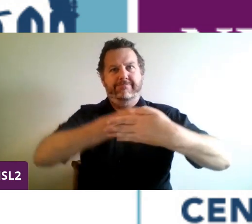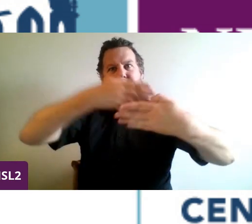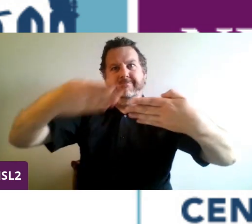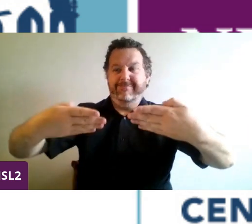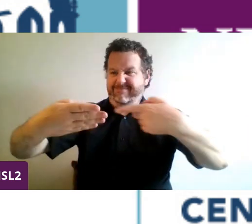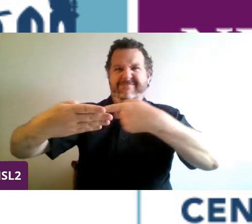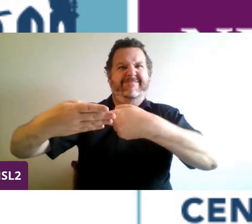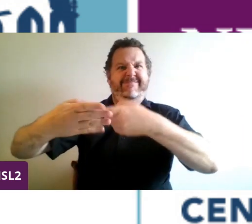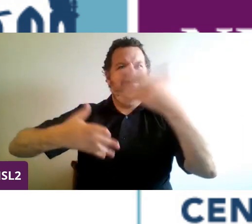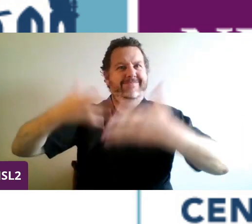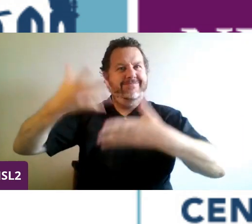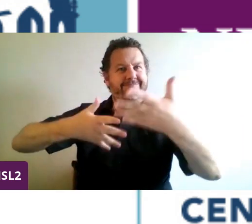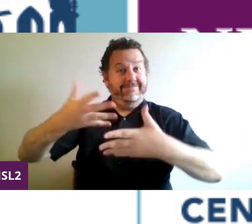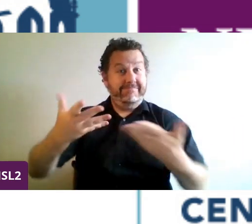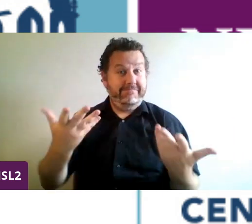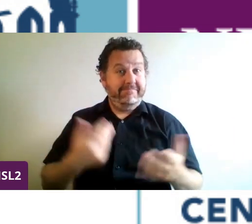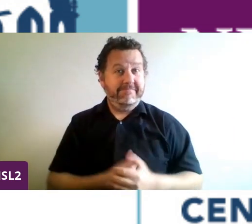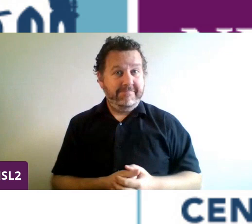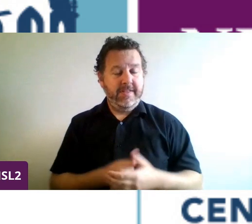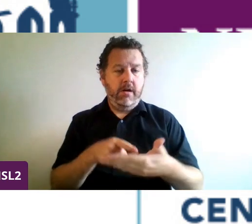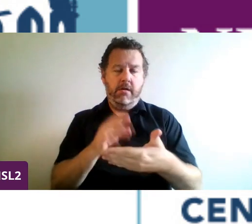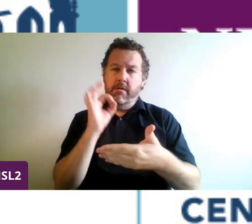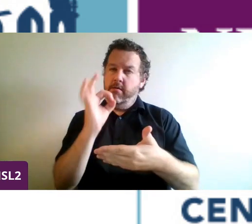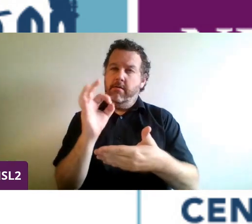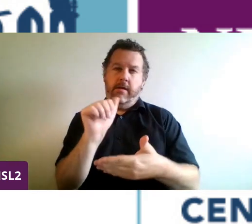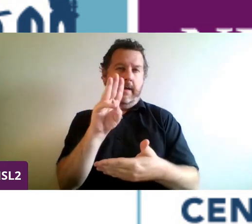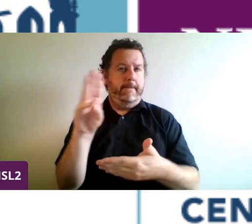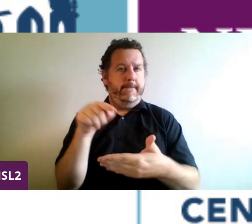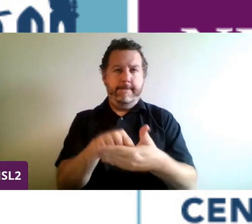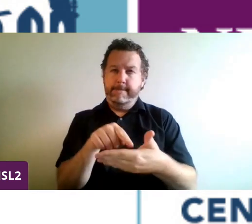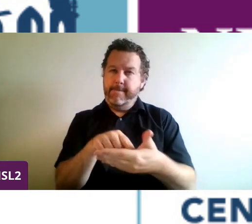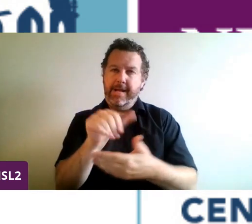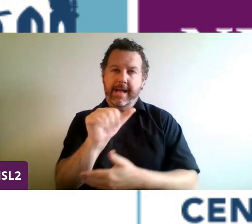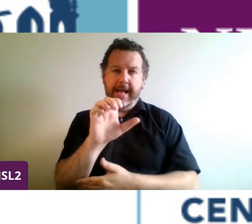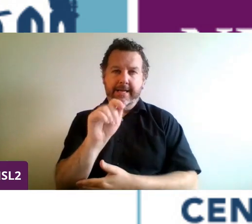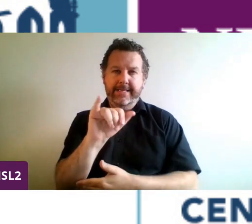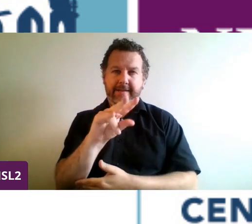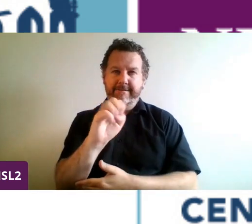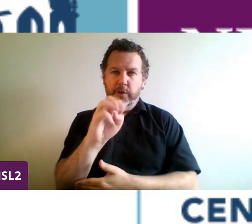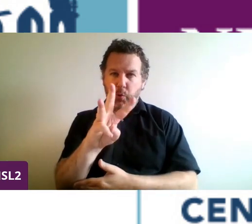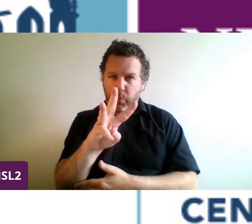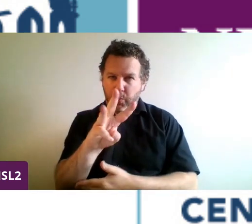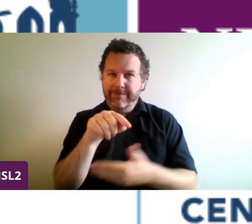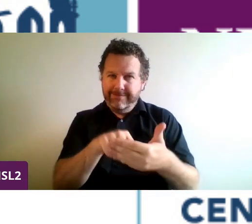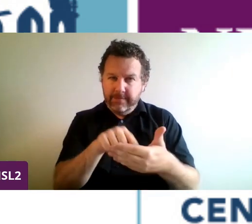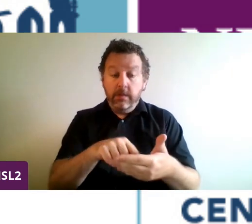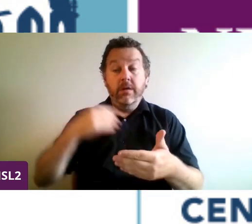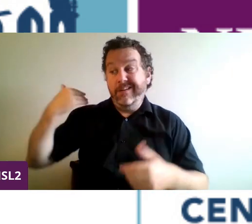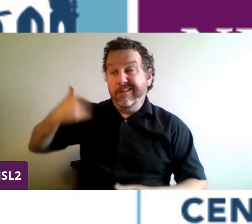studios over the past several years to release